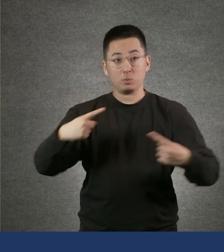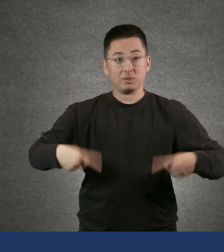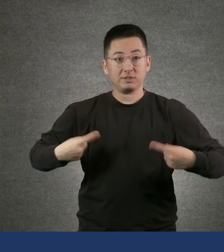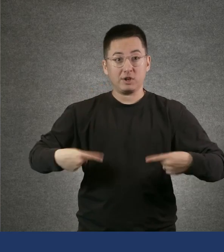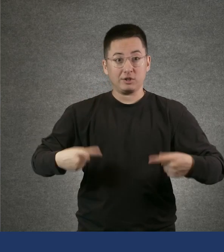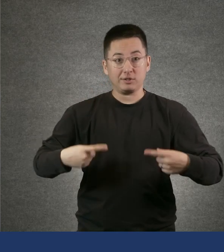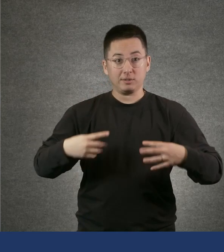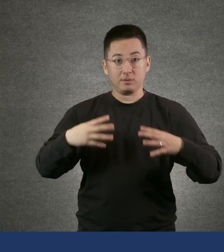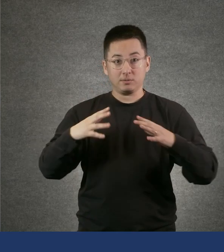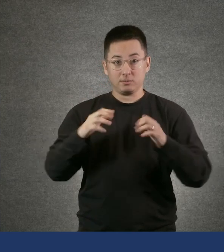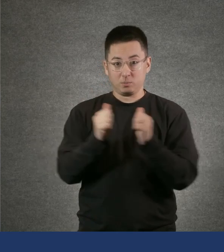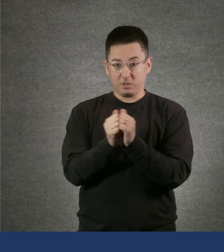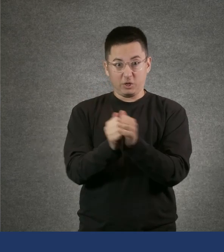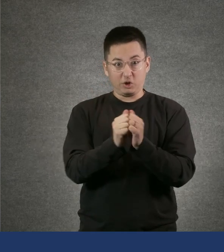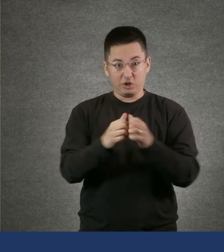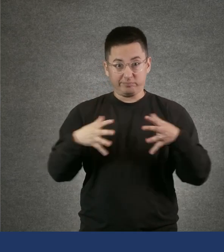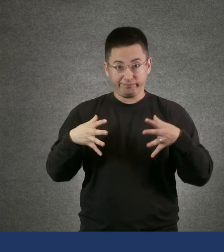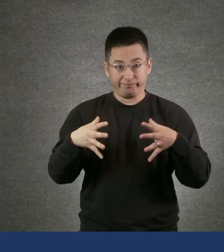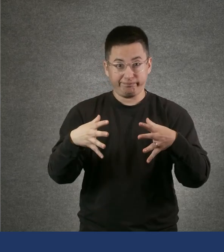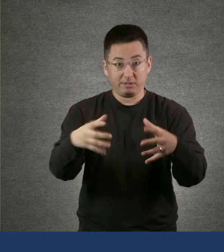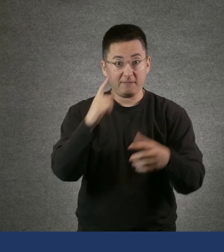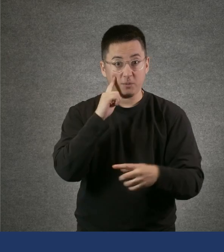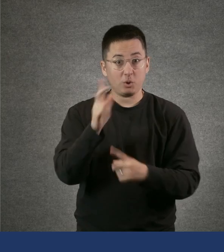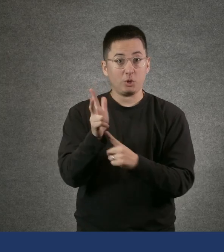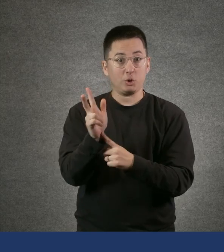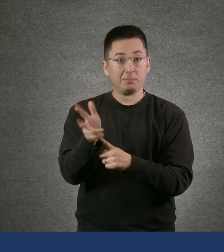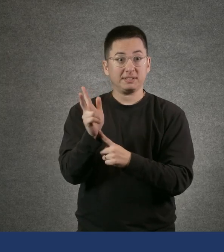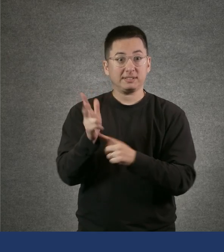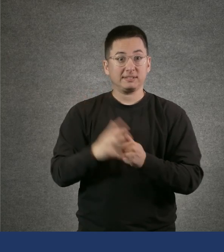While we were overwhelmed with the number of people,